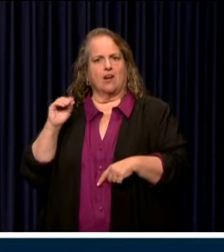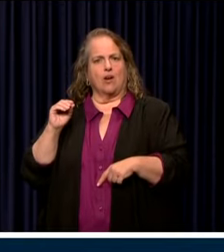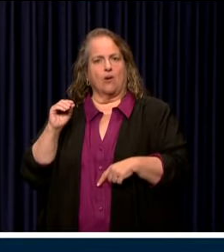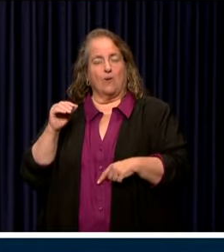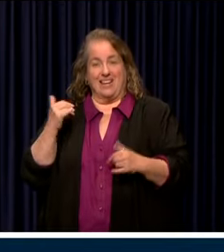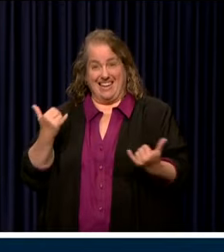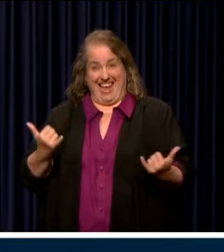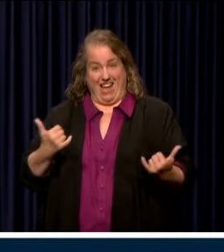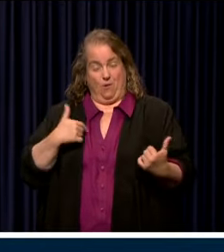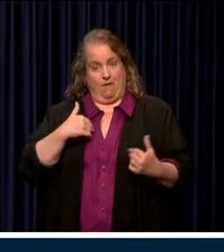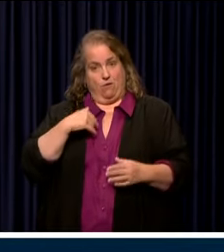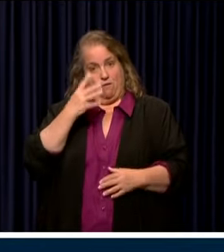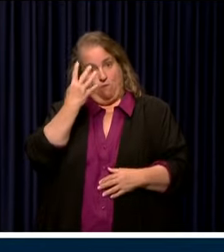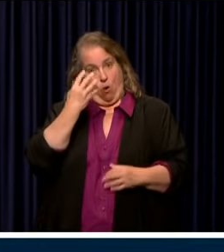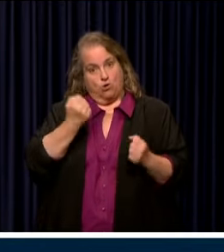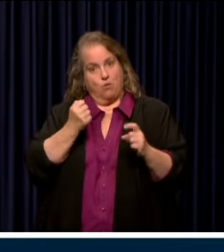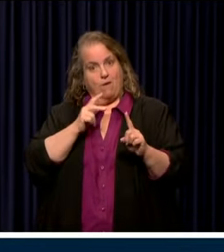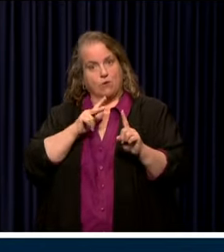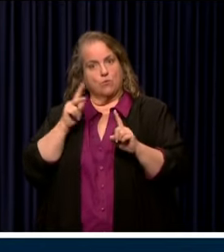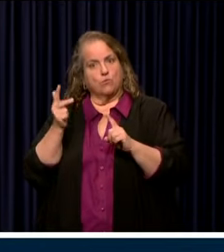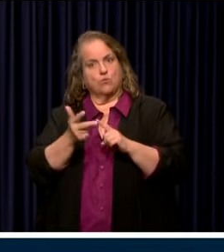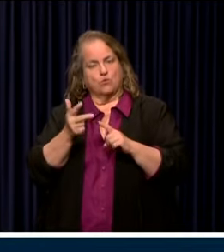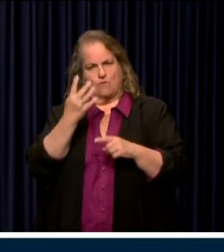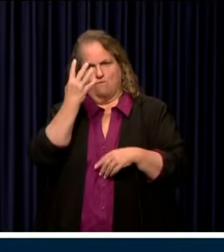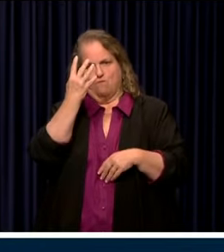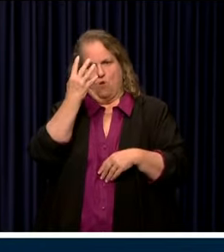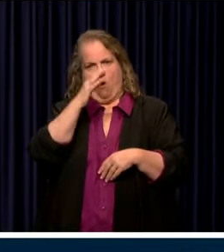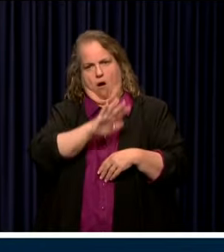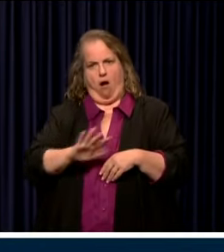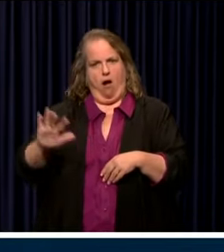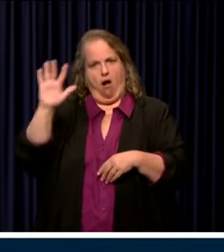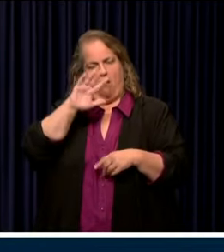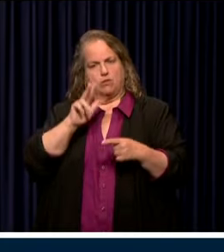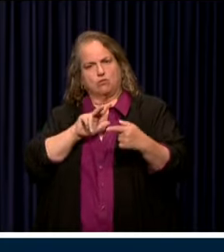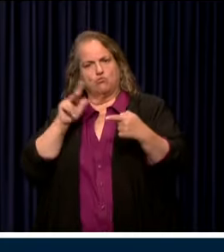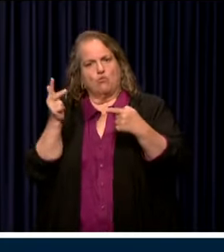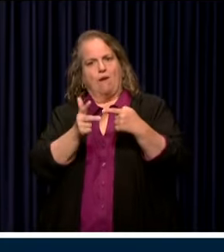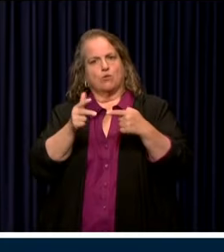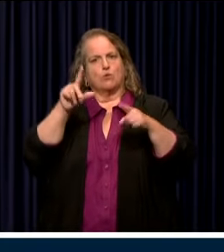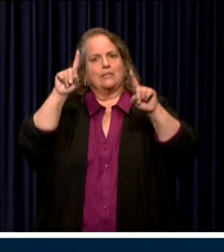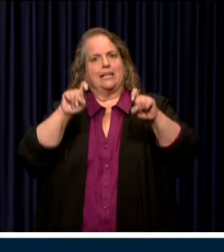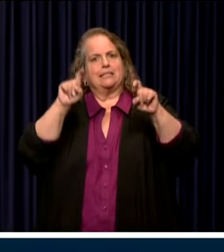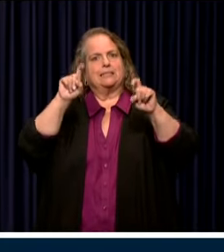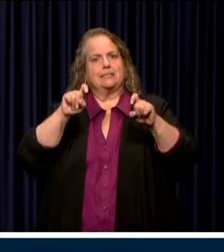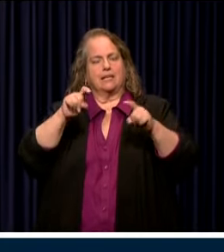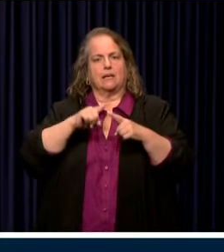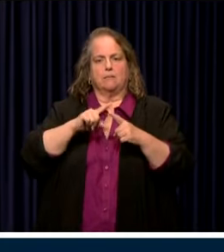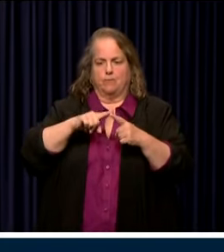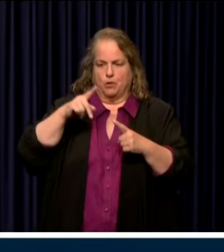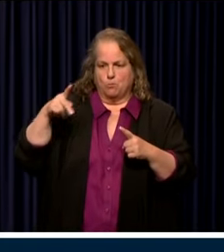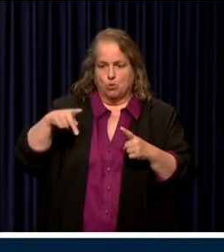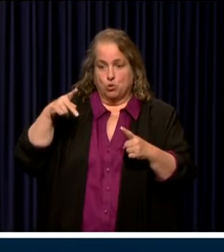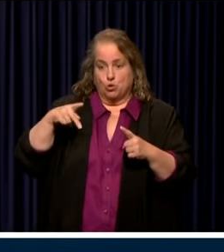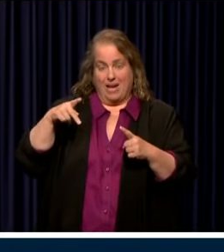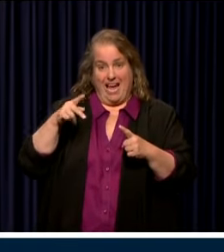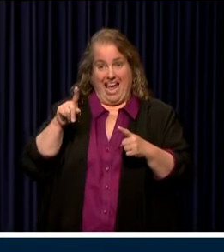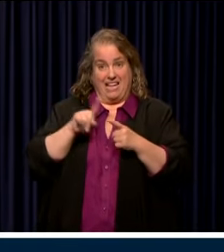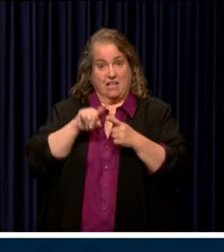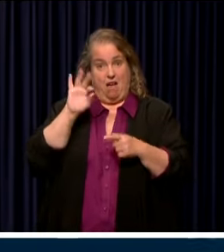THEY BEGAN AN ON-SITE DRIVE-UP TEST TODAY. SO ANOTHER DRIVE-UP AREA THAT'S BEEN CREATED.